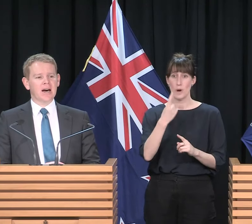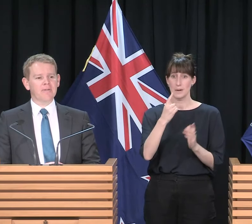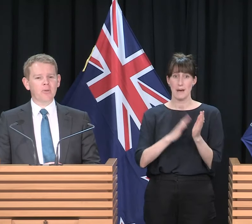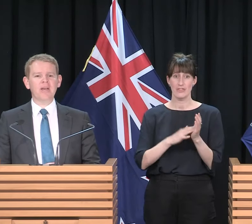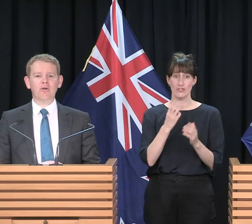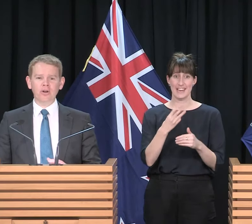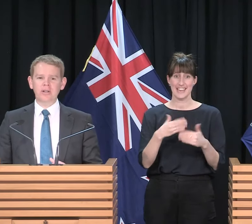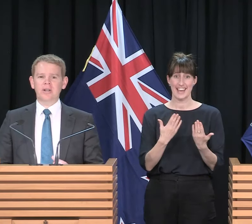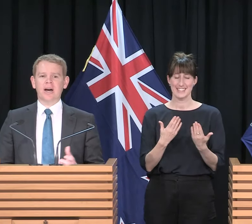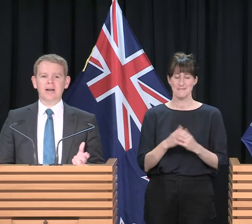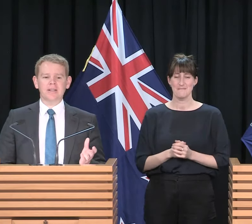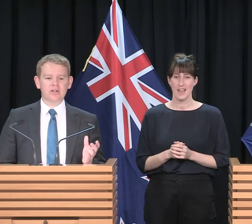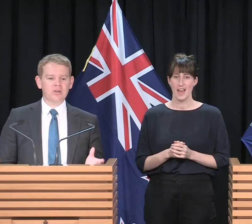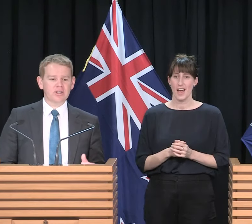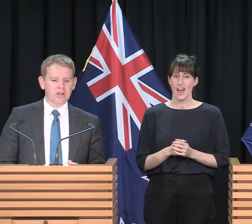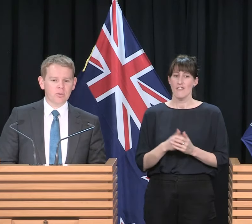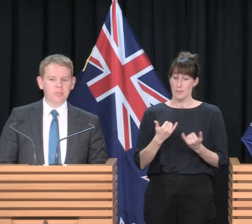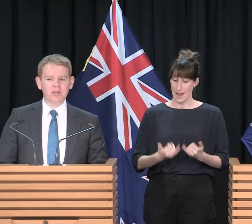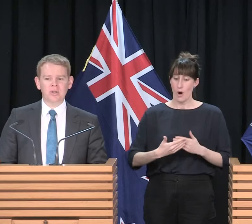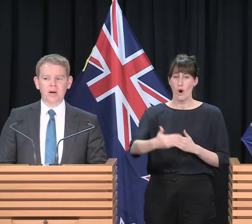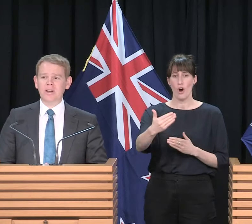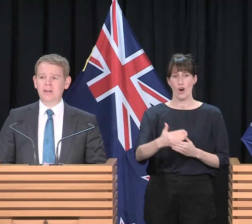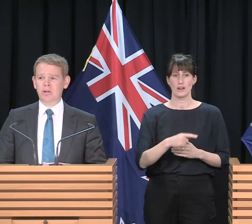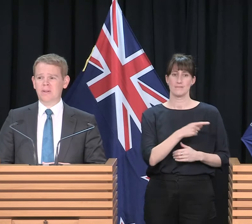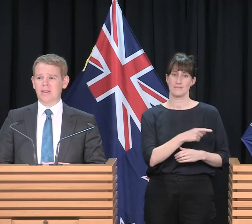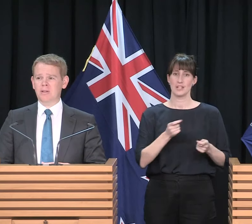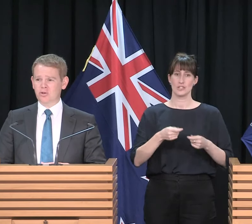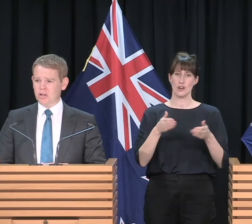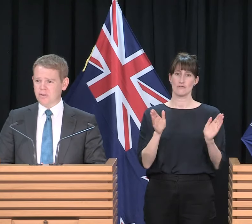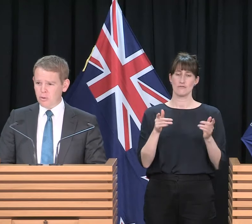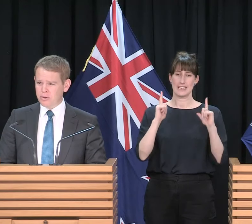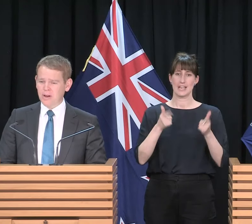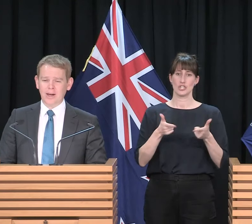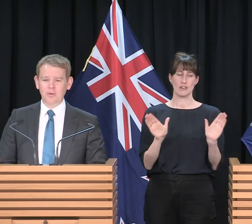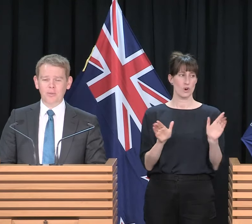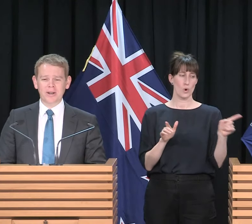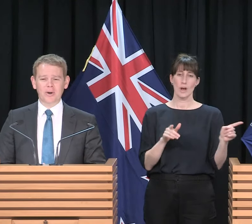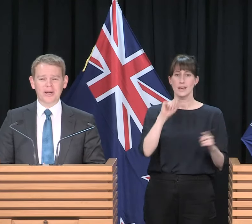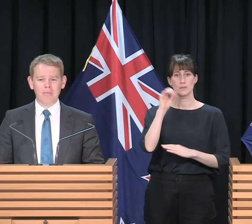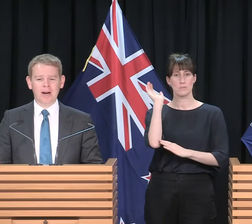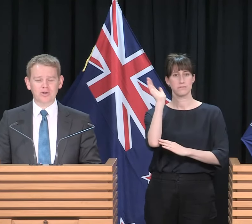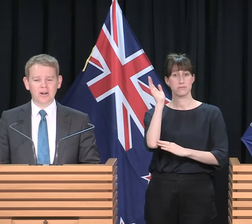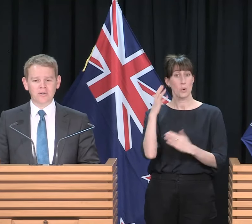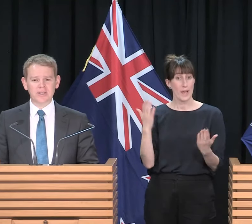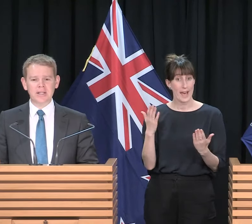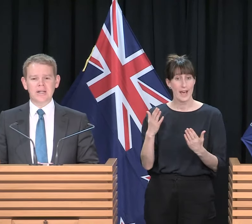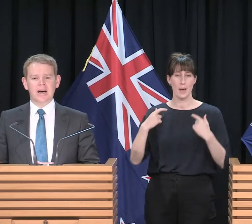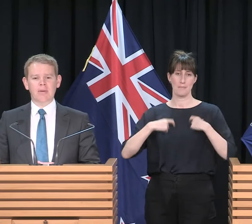It is important to note that these can be reusable masks. People can make their own masks. There are some good